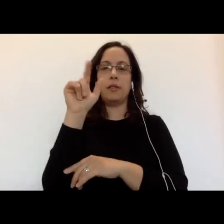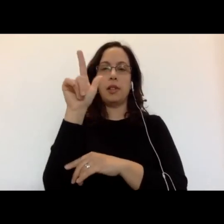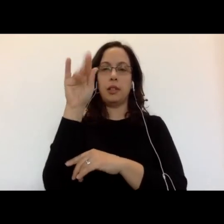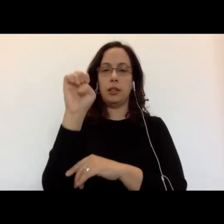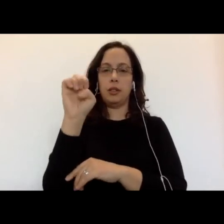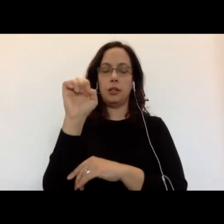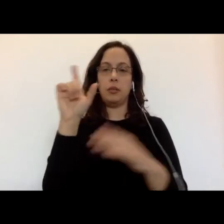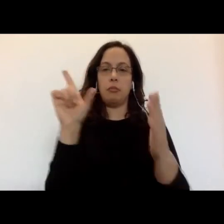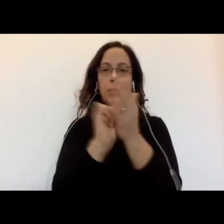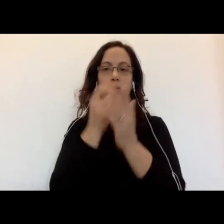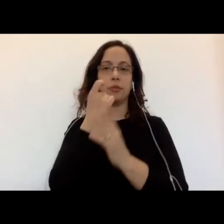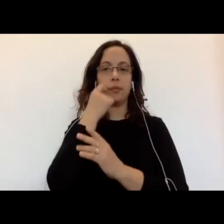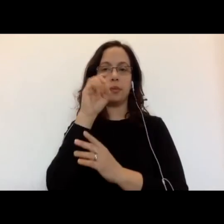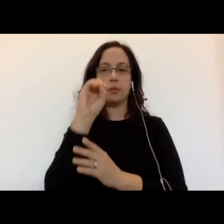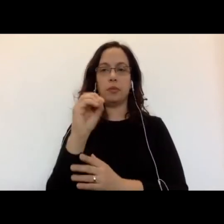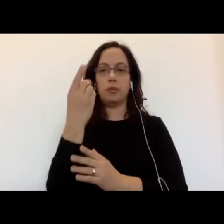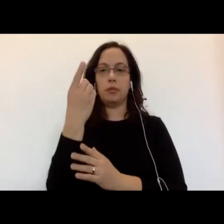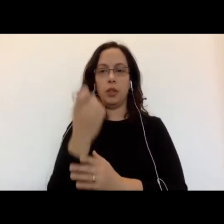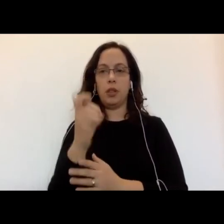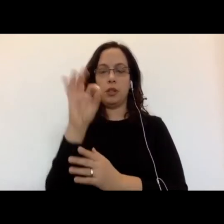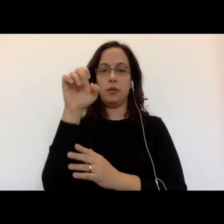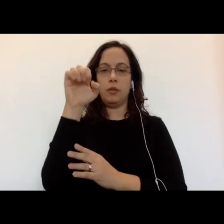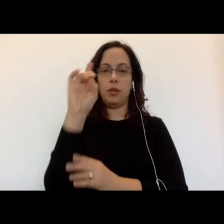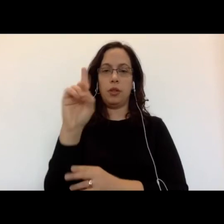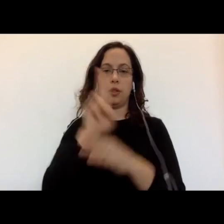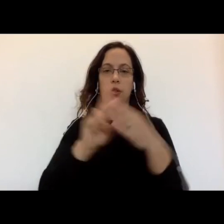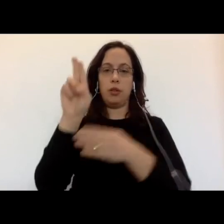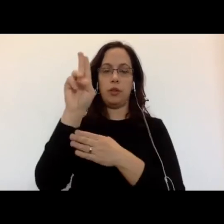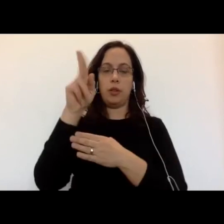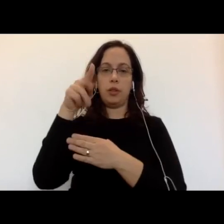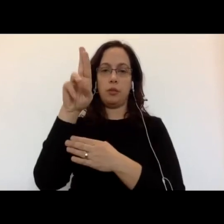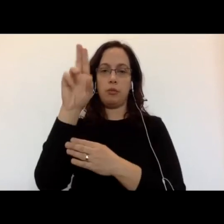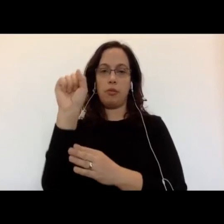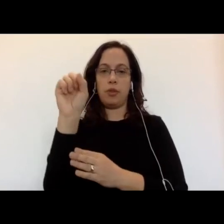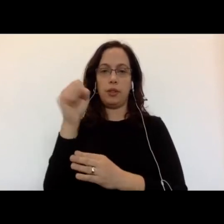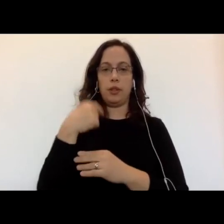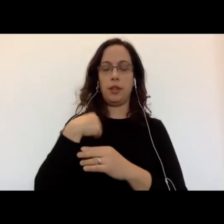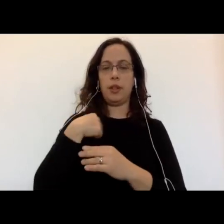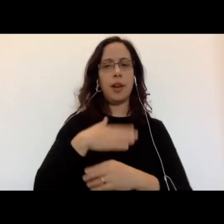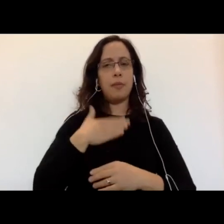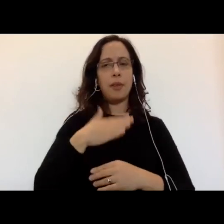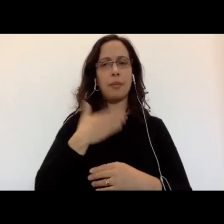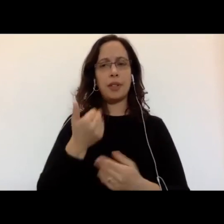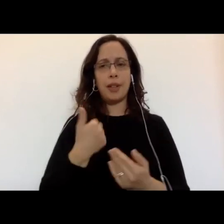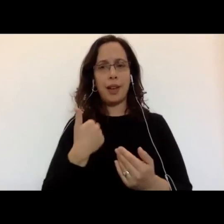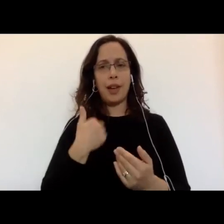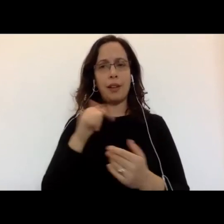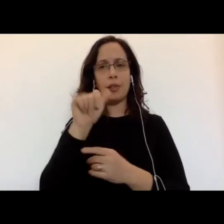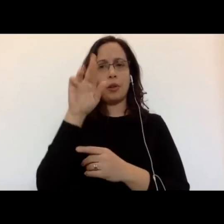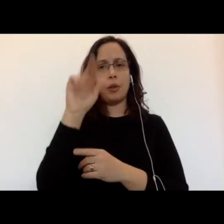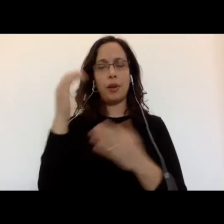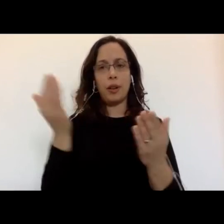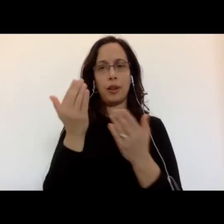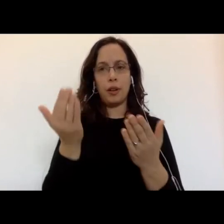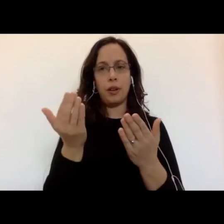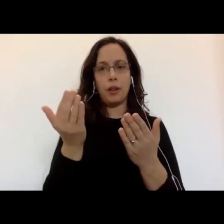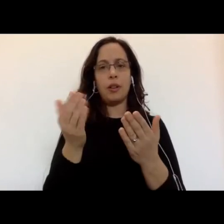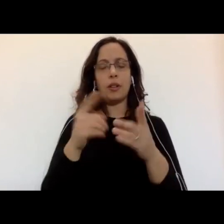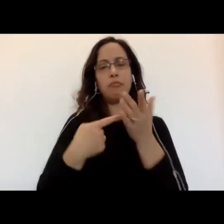University press and I'm particularly pleased to have Laura here to talk about this because it's